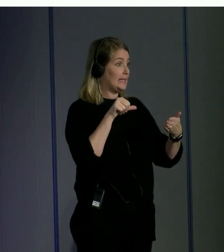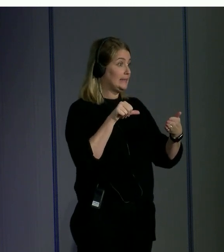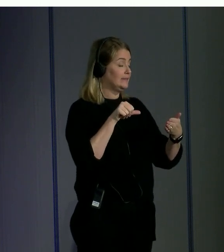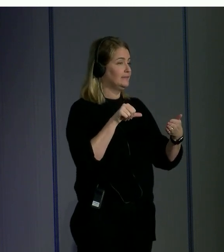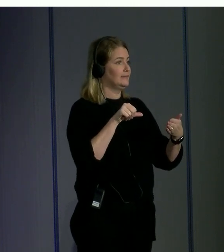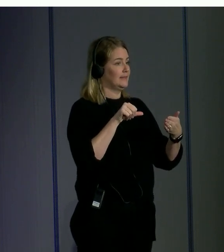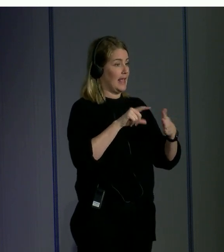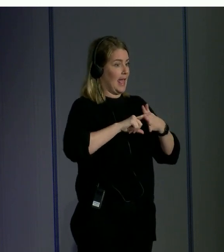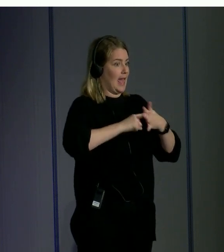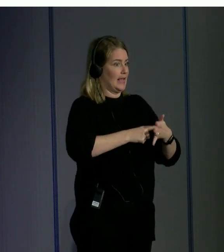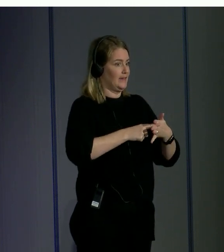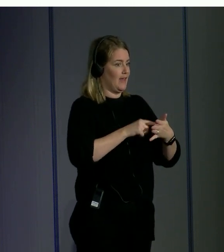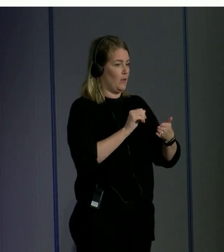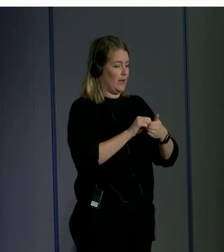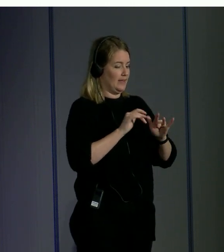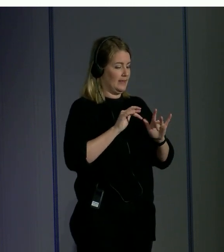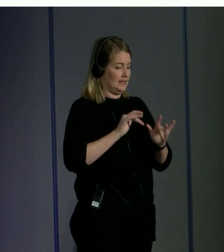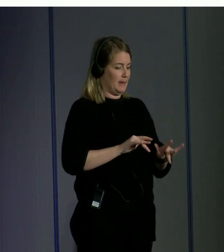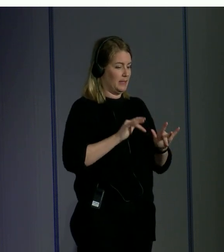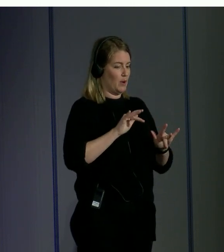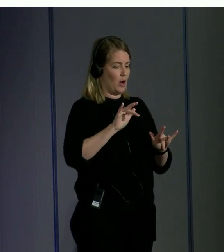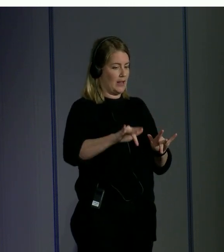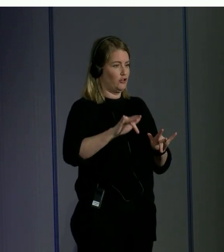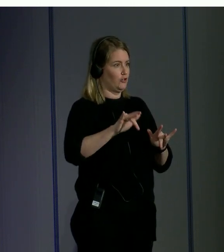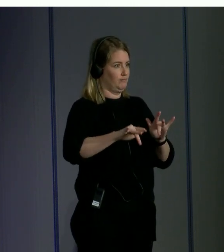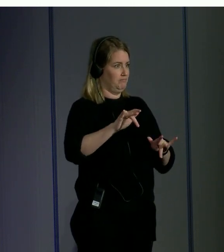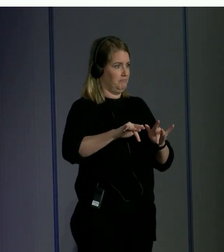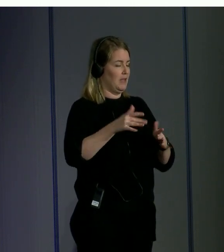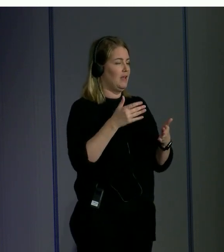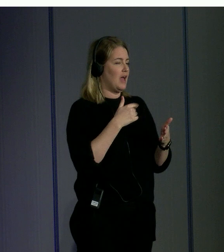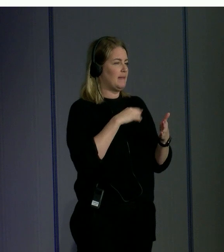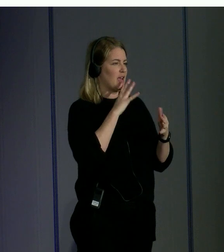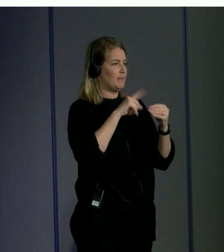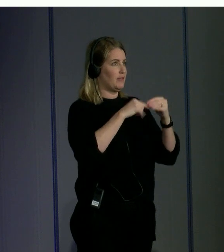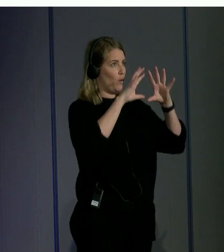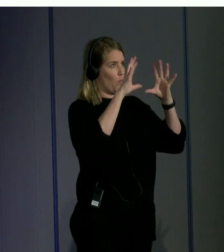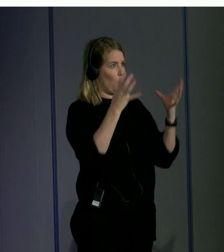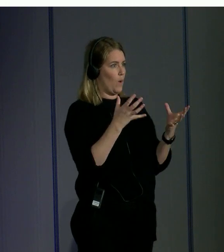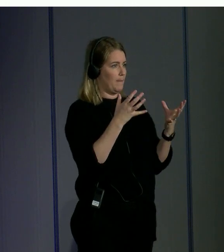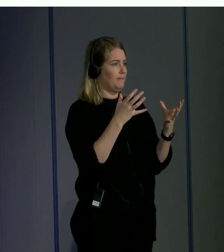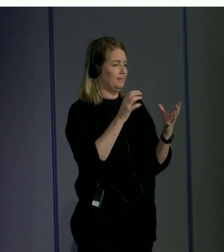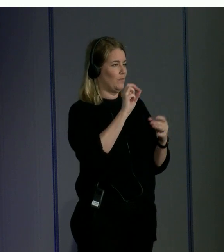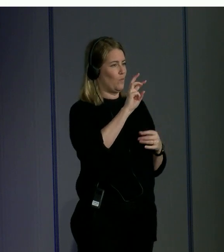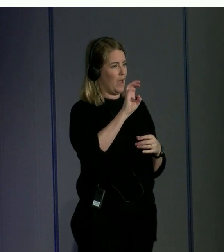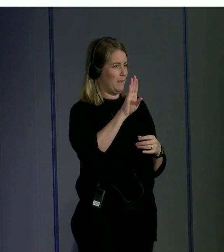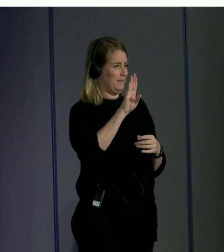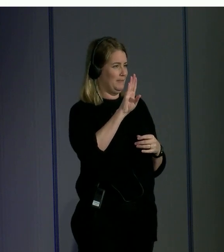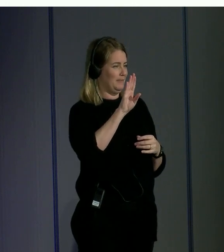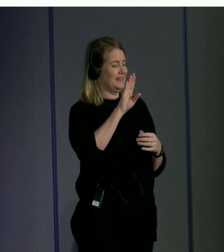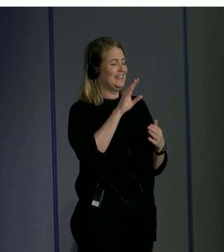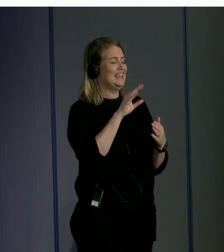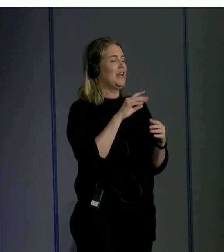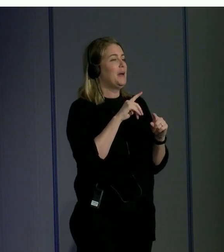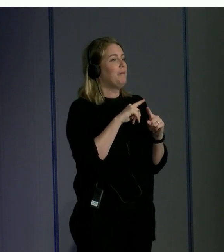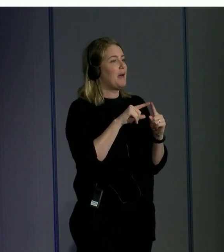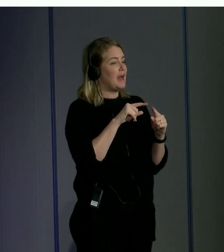Activate with space bar or enter. And I'm purposely talking about the web sphere here. Button, activate with space bar or enter.